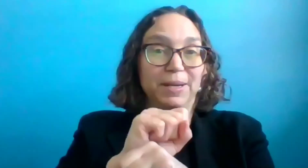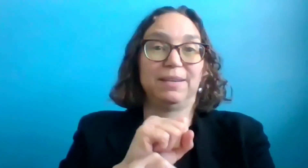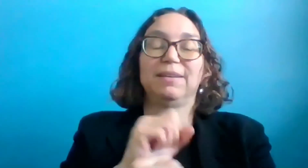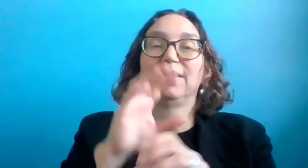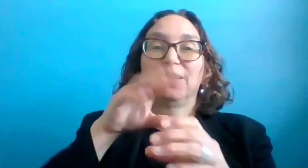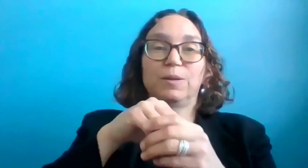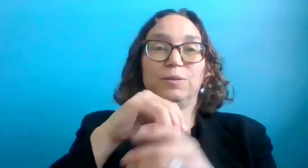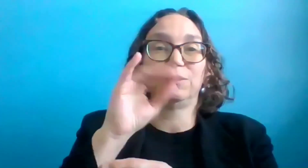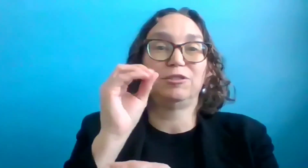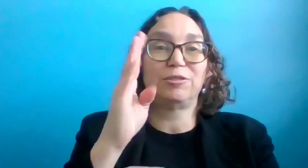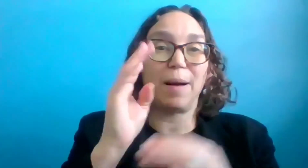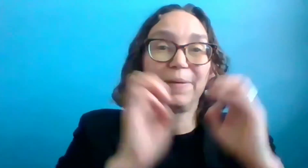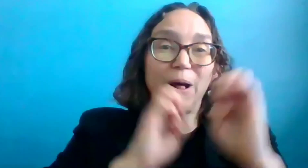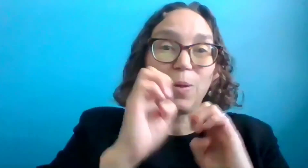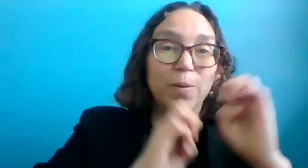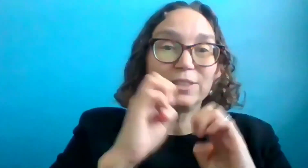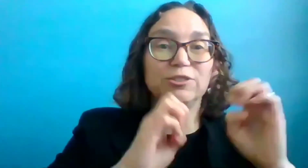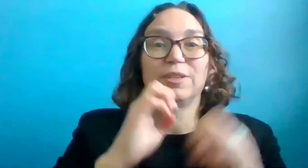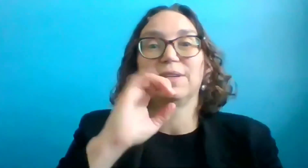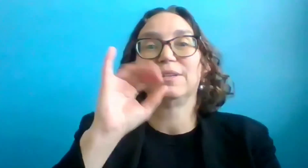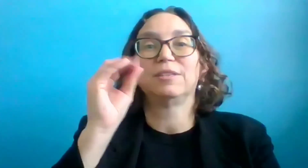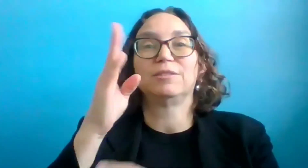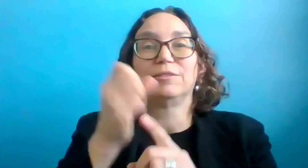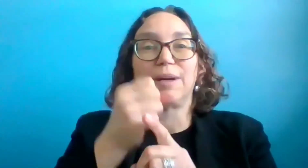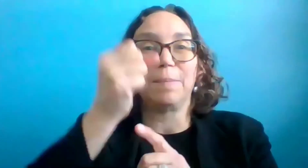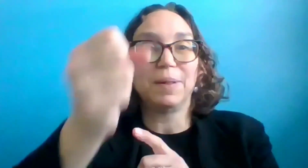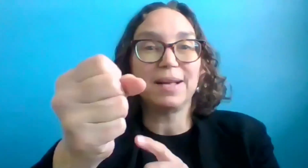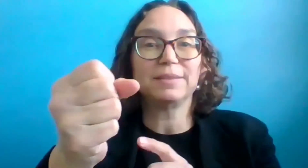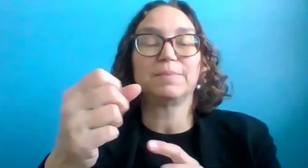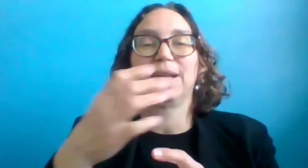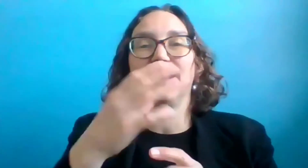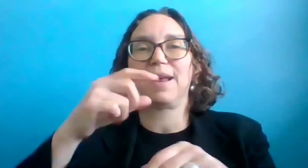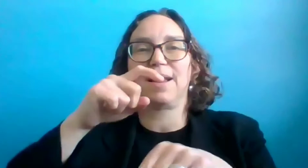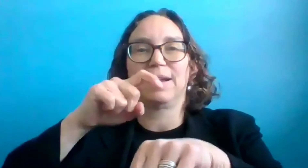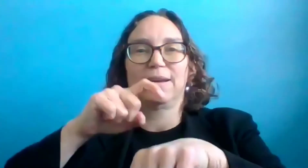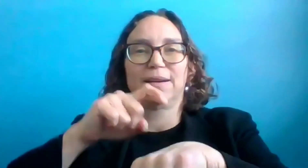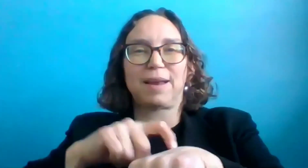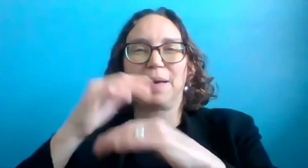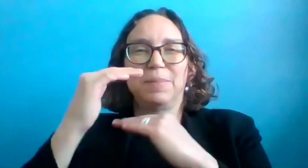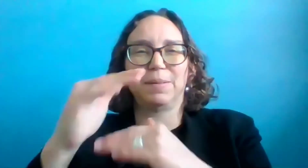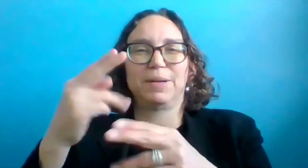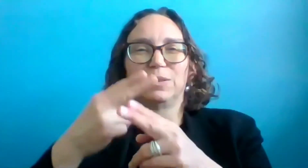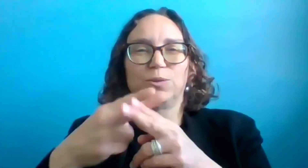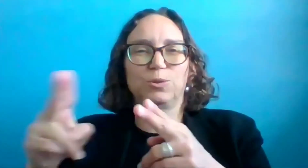to receive employment, to gain employment through job evaluations, job placement,